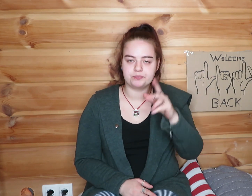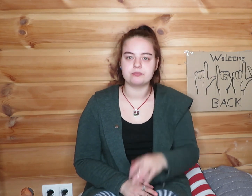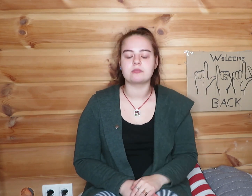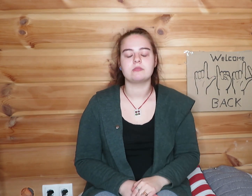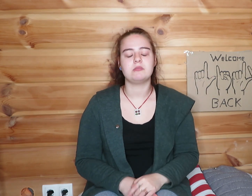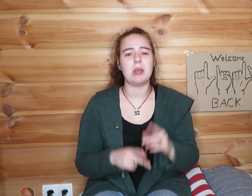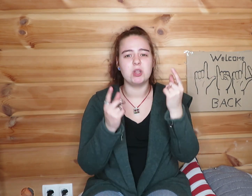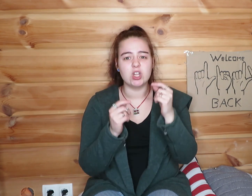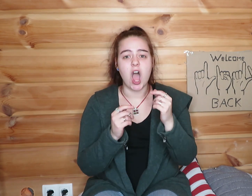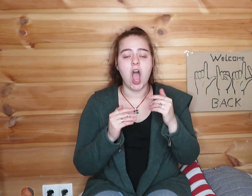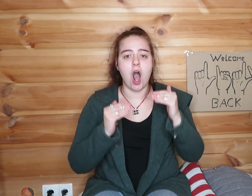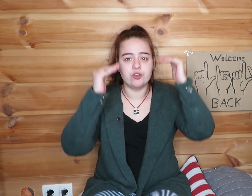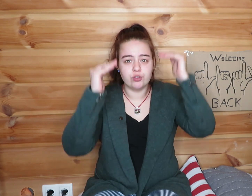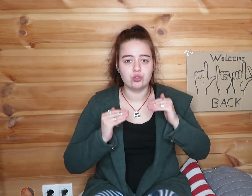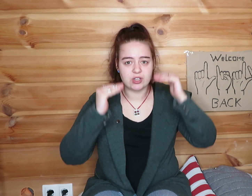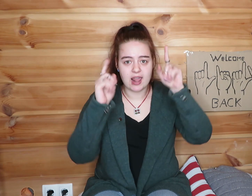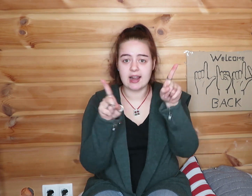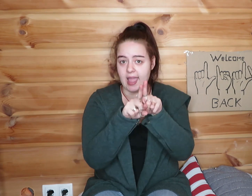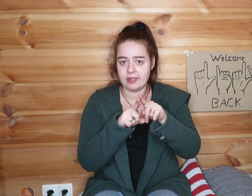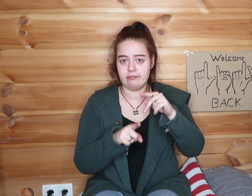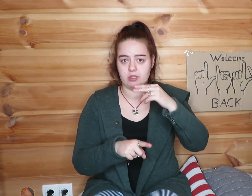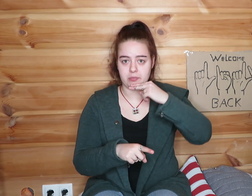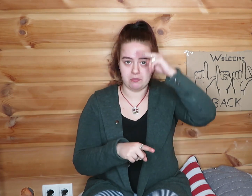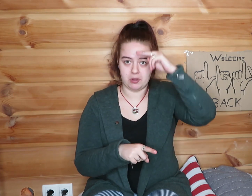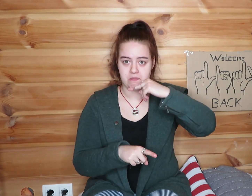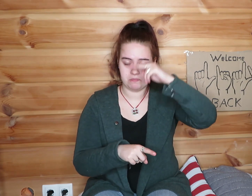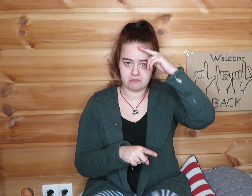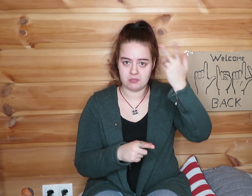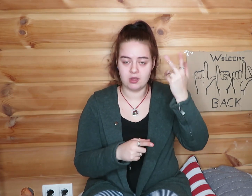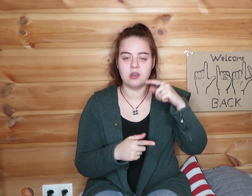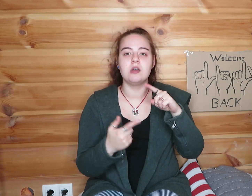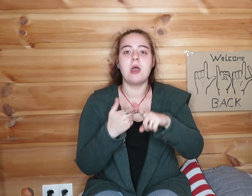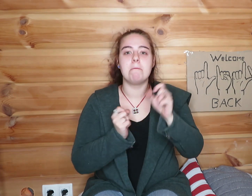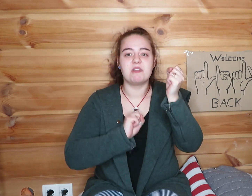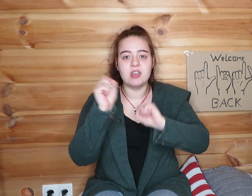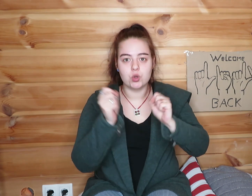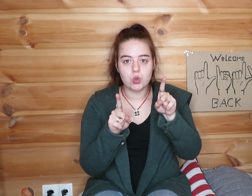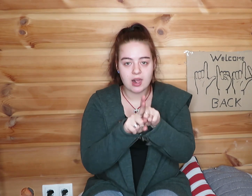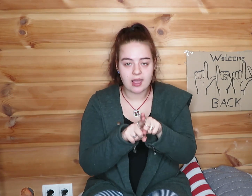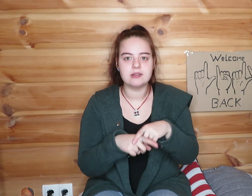With these signs the location is the same. Also the movement is the same.